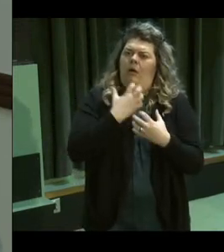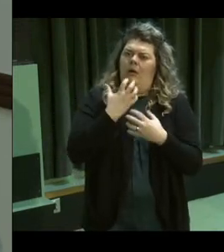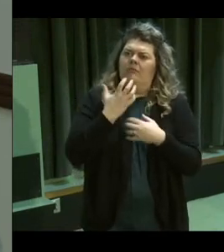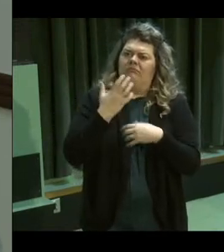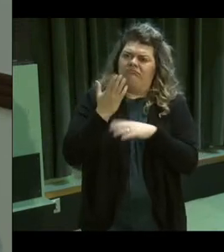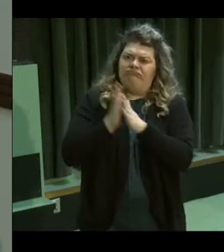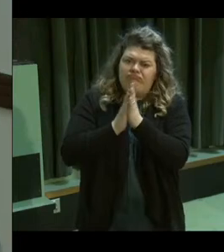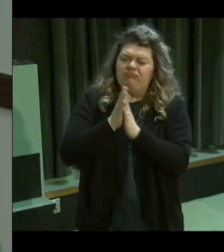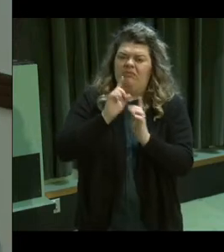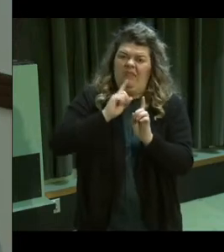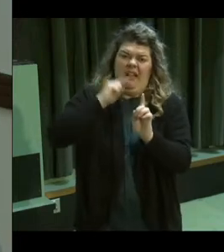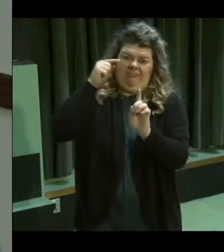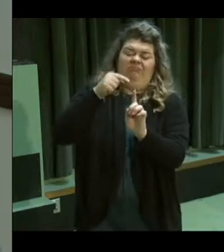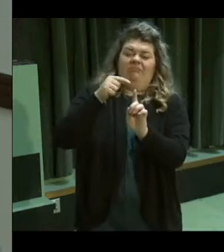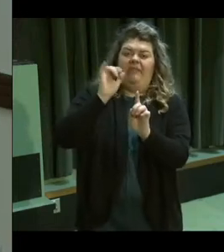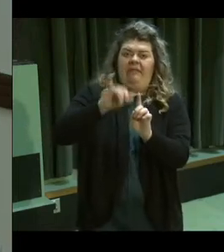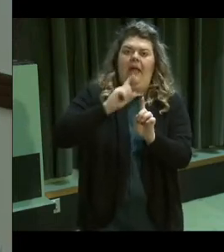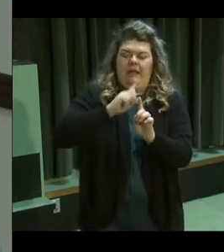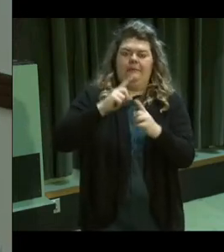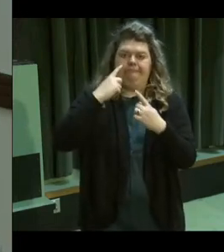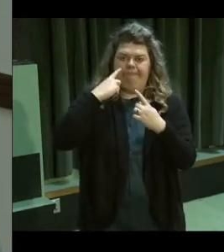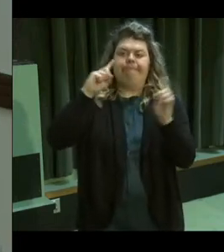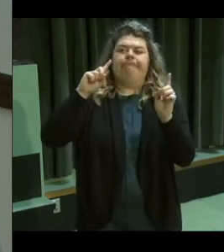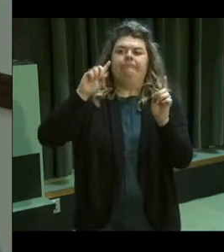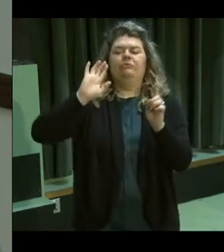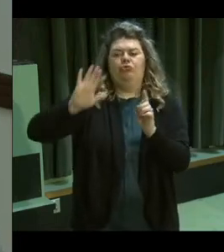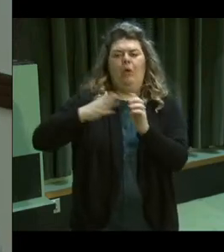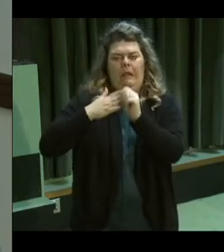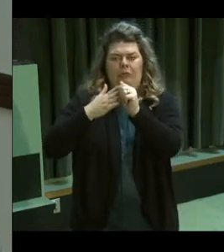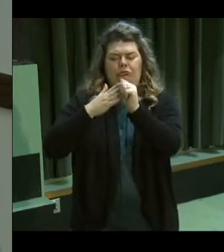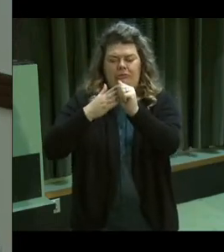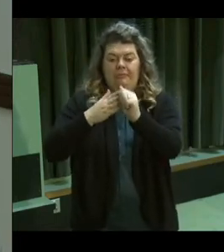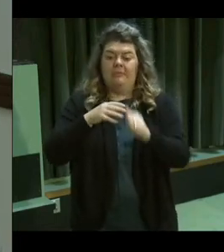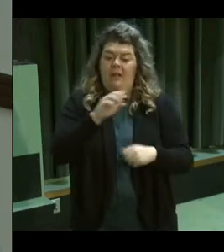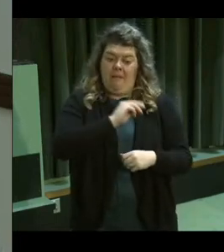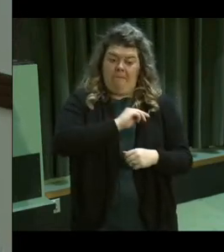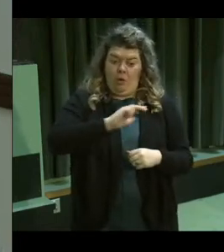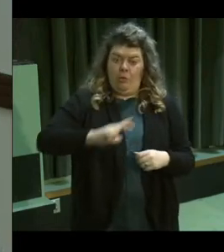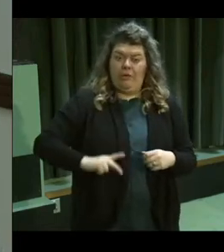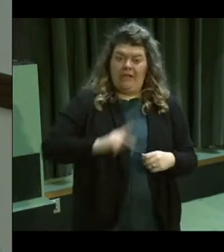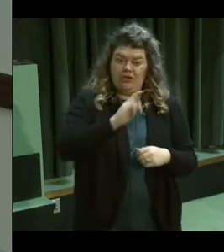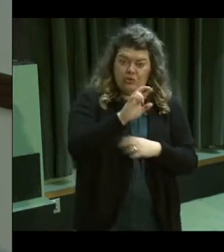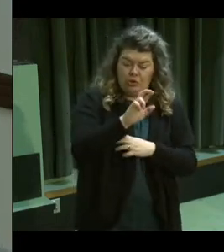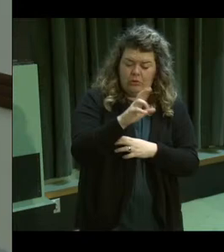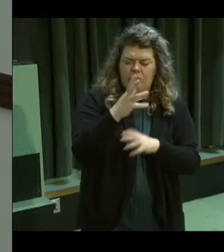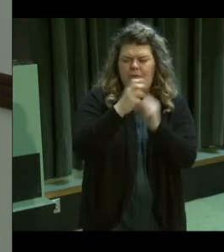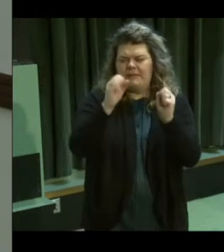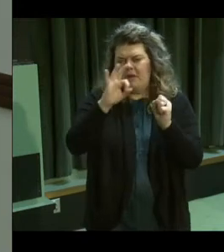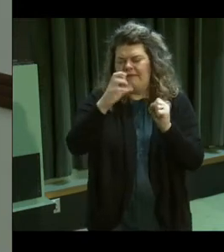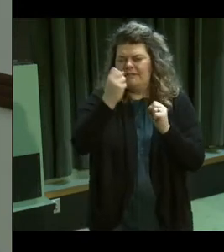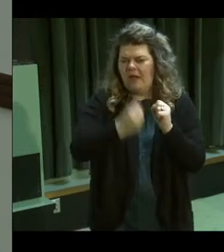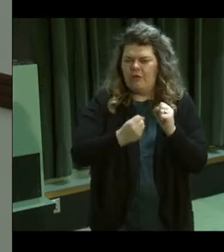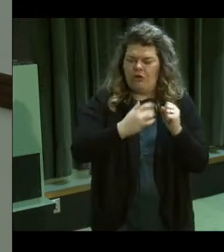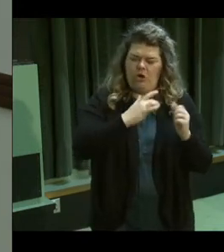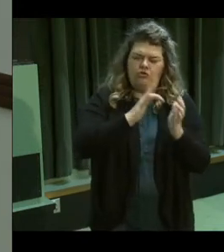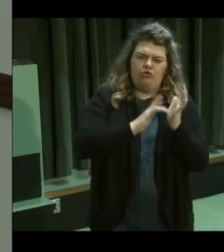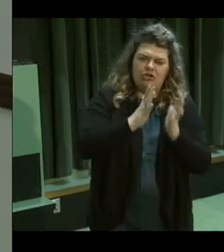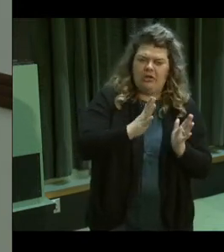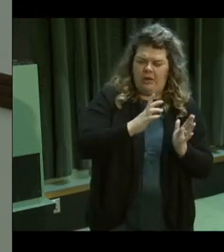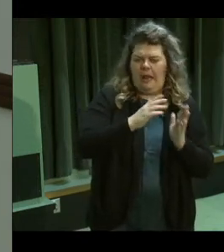desperately need the inspiring example and effective leadership you have given Martin Luther